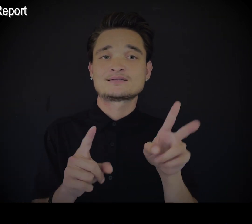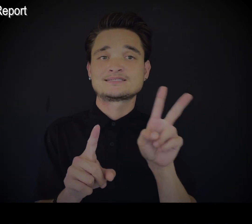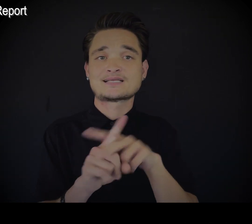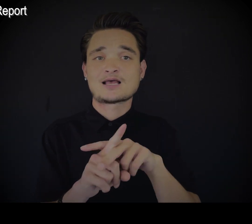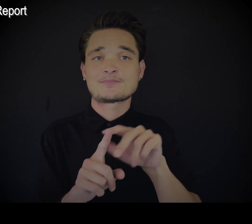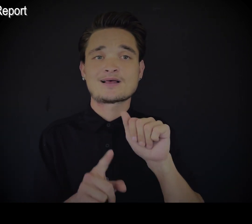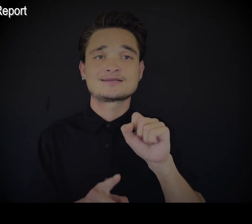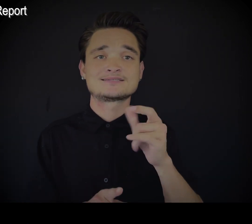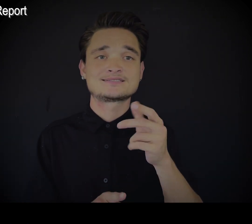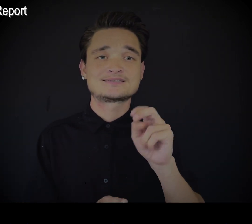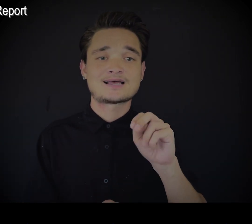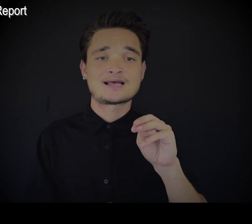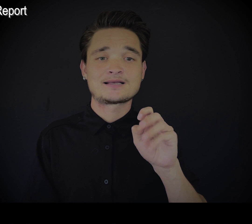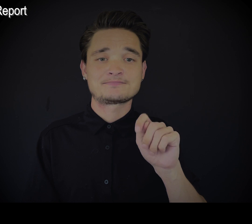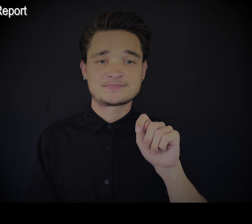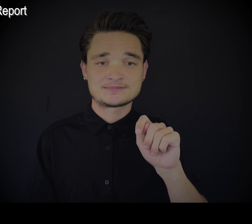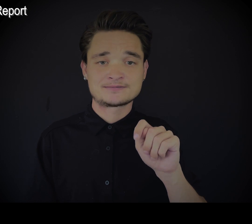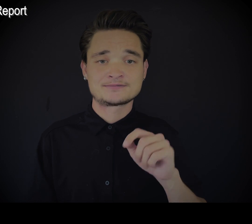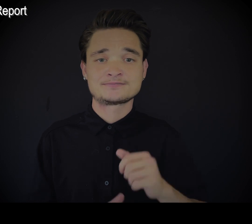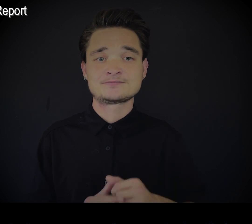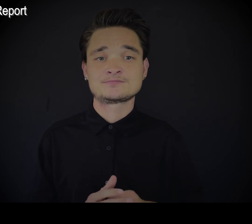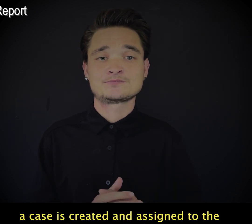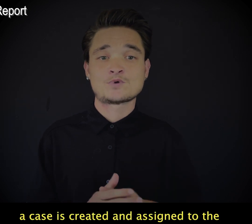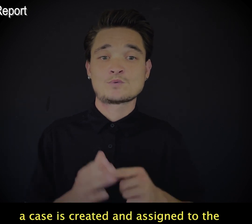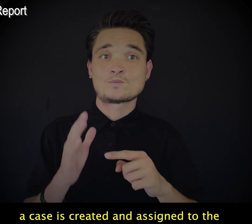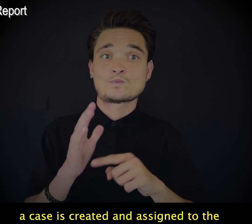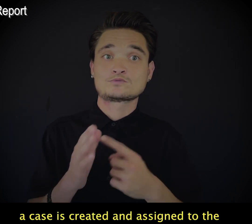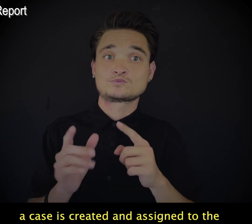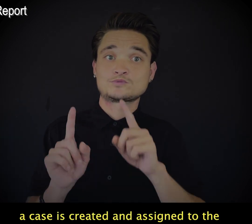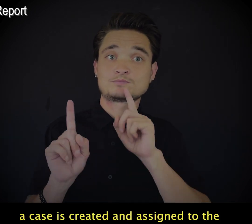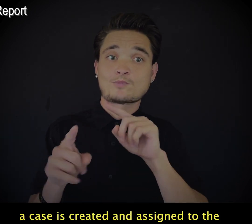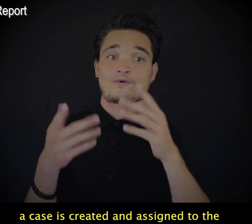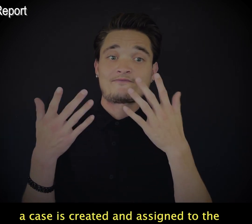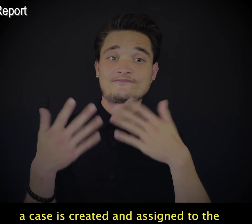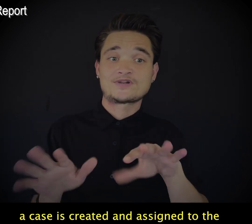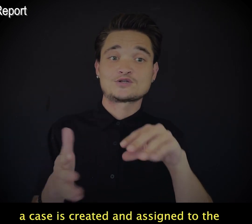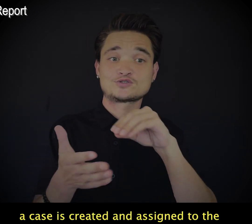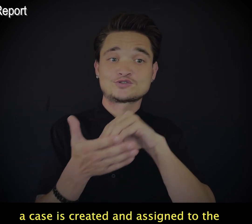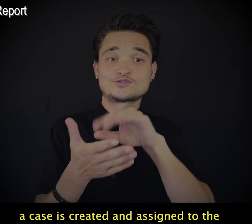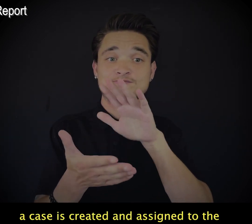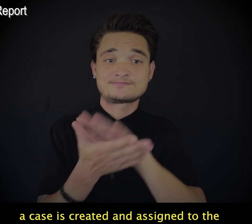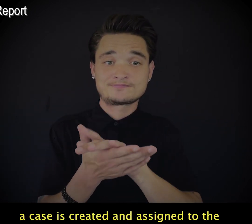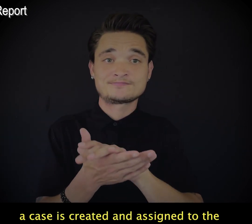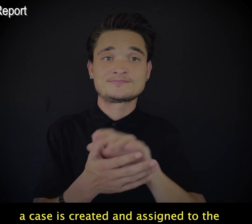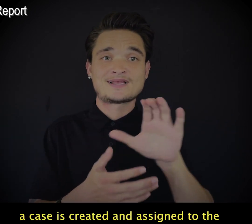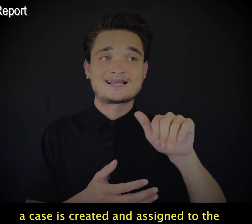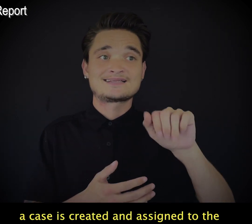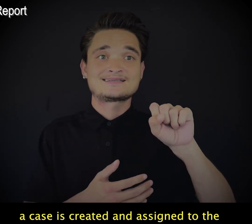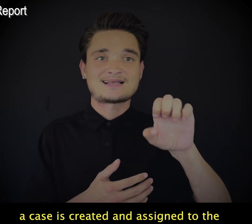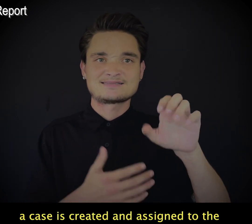Assignment, once the report is classified, a case is created and assigned to the appropriate entity for investigation.